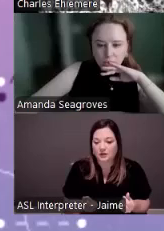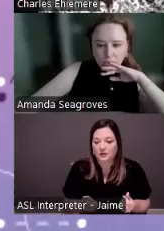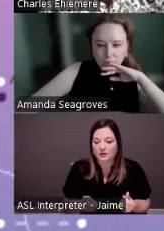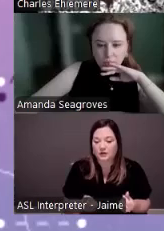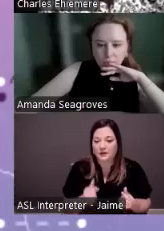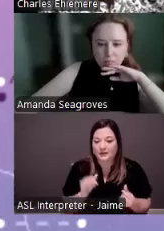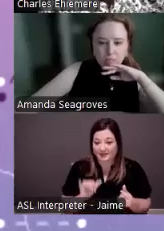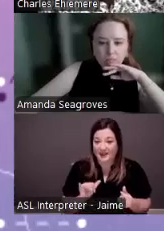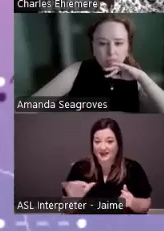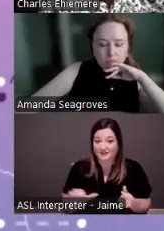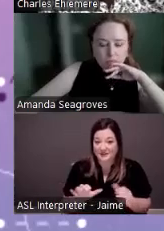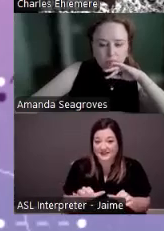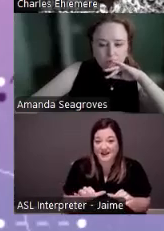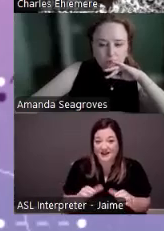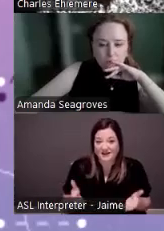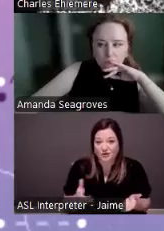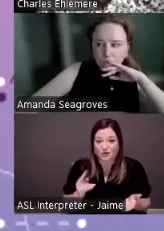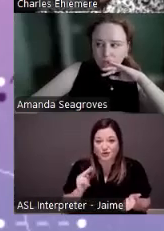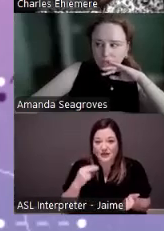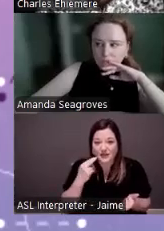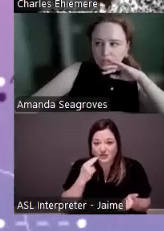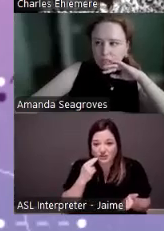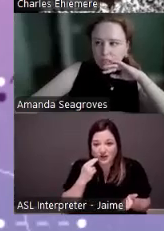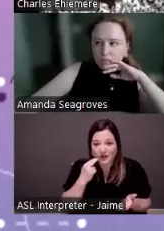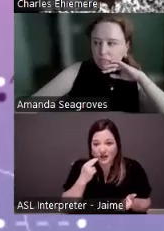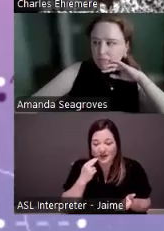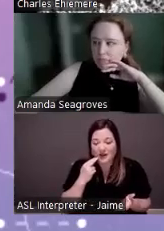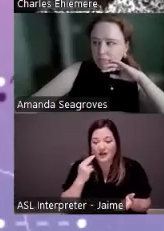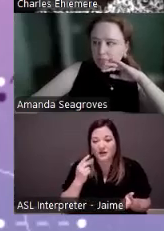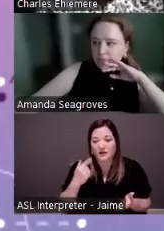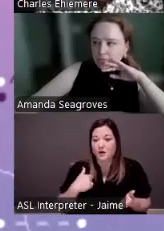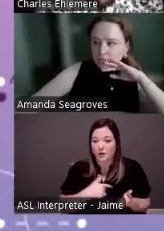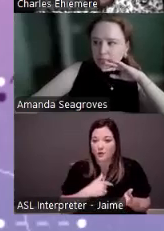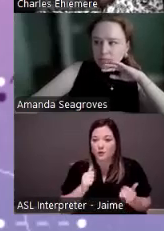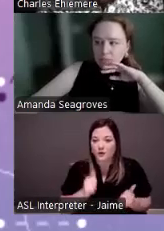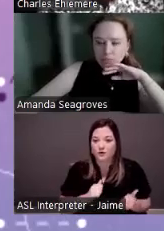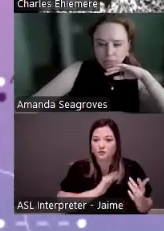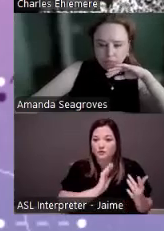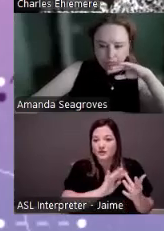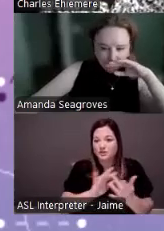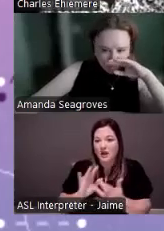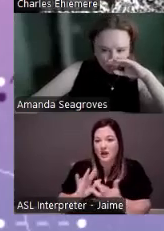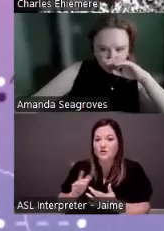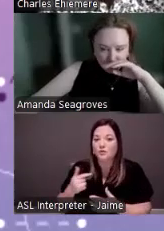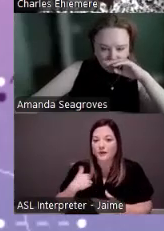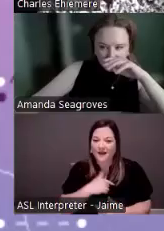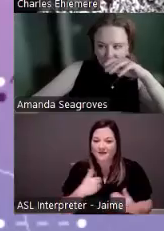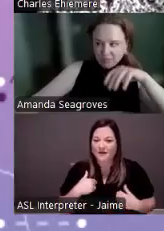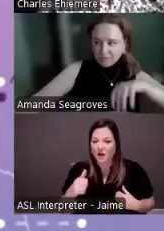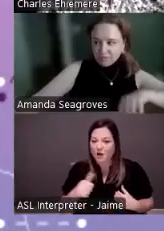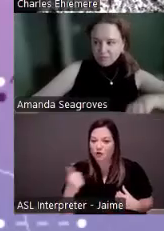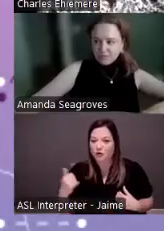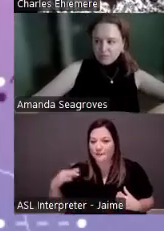I also reach out to their sites, their previous beneficiaries to understand what are the gaps, what